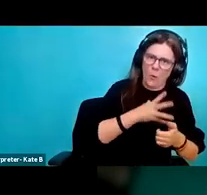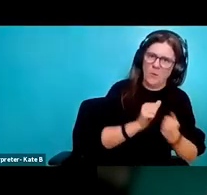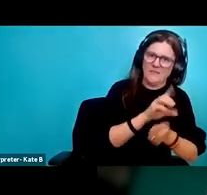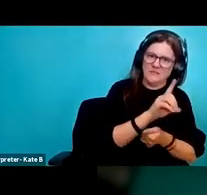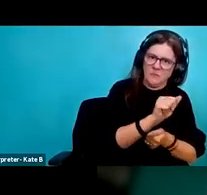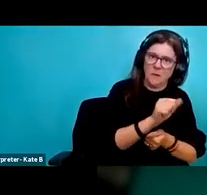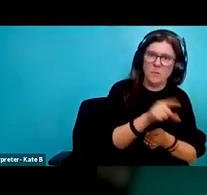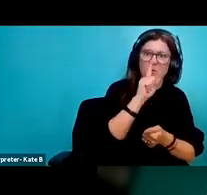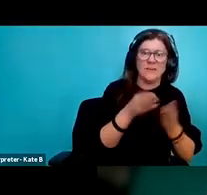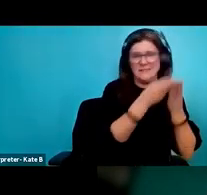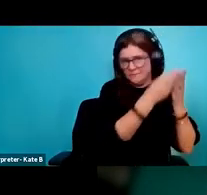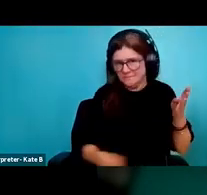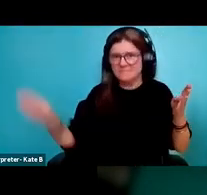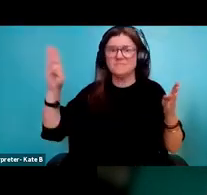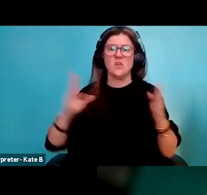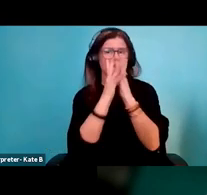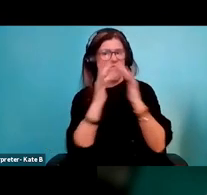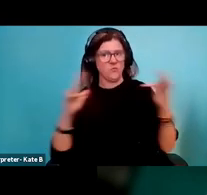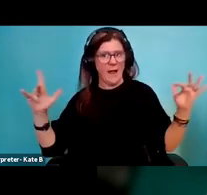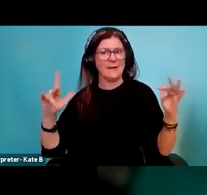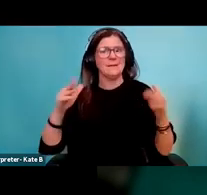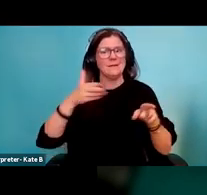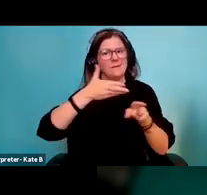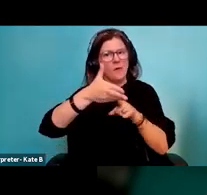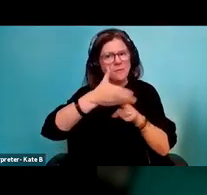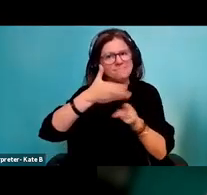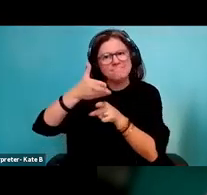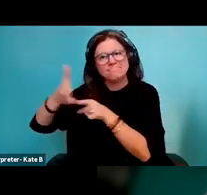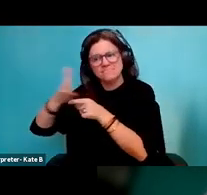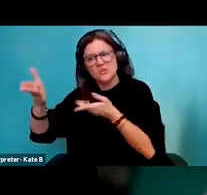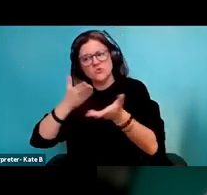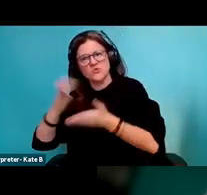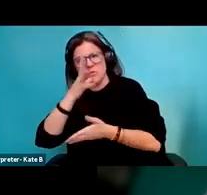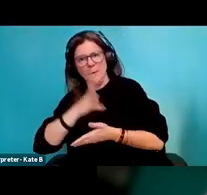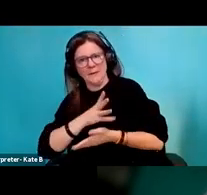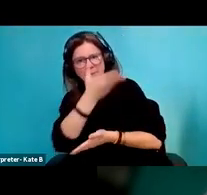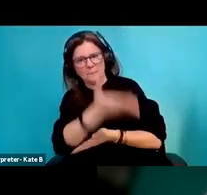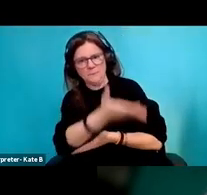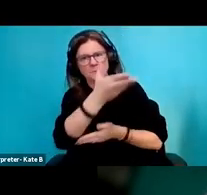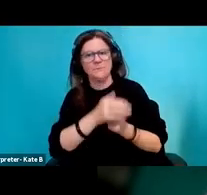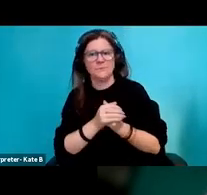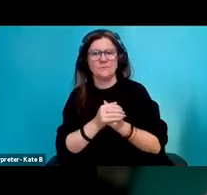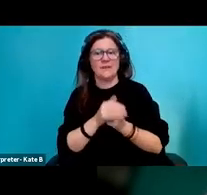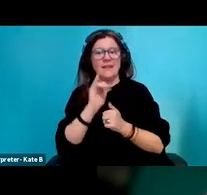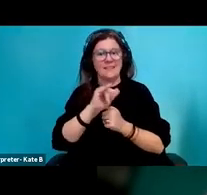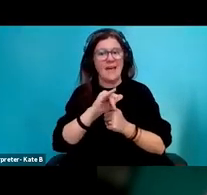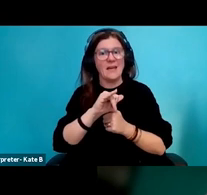it really is a whole host of providers. As we saw yesterday this includes ancillary - what